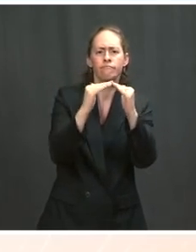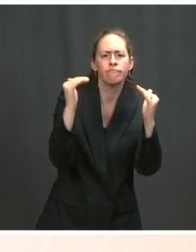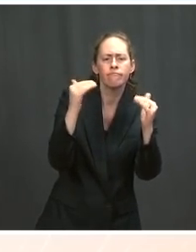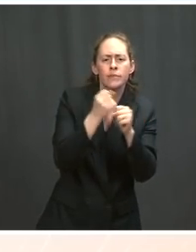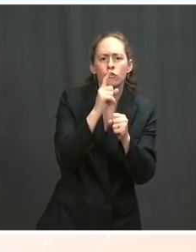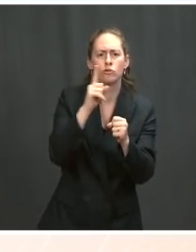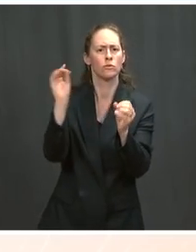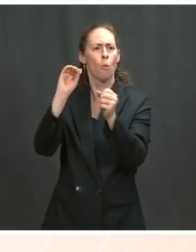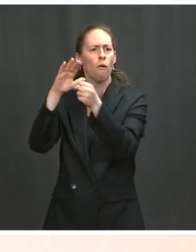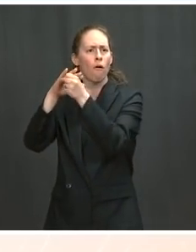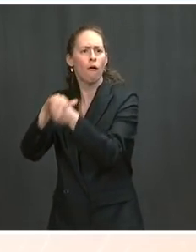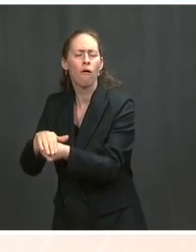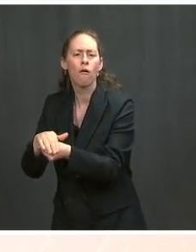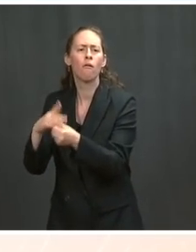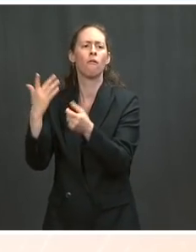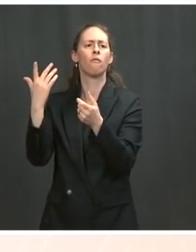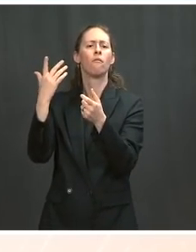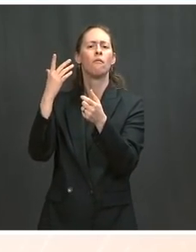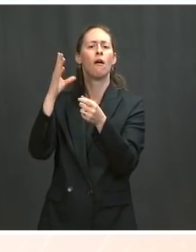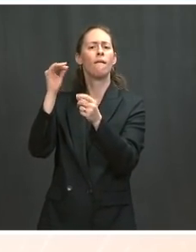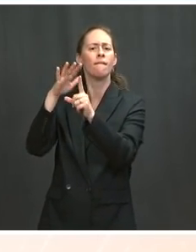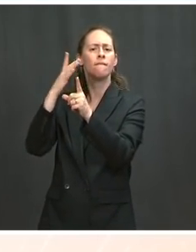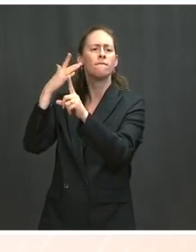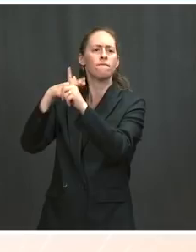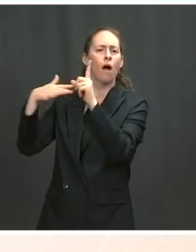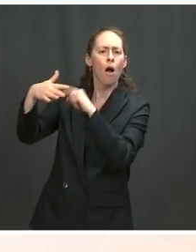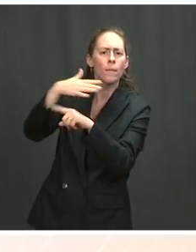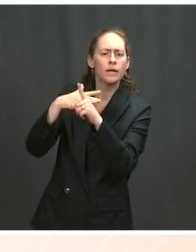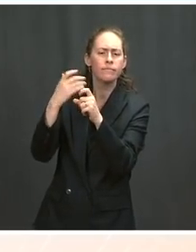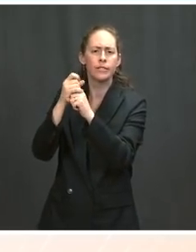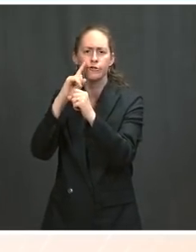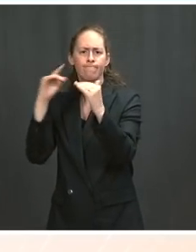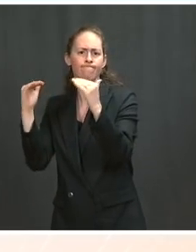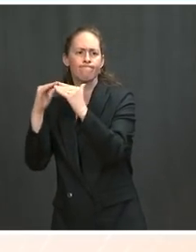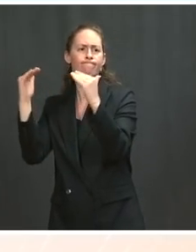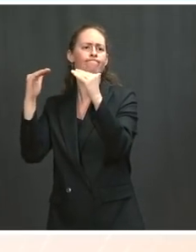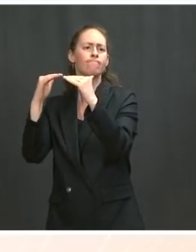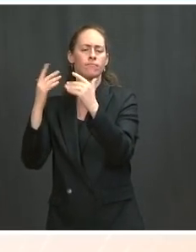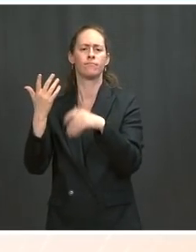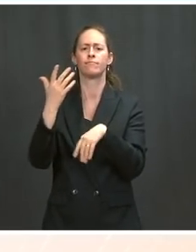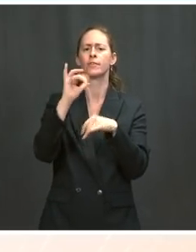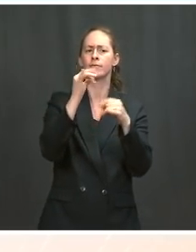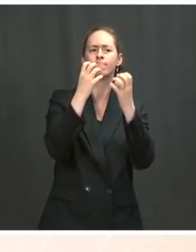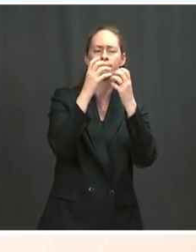disability rights, LGBTQ rights, and I could go on. If confirmed, she would be the first woman confirmed